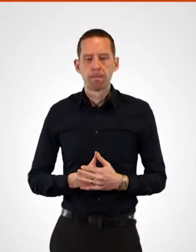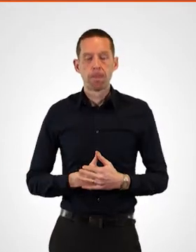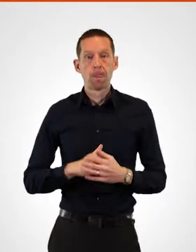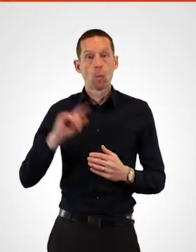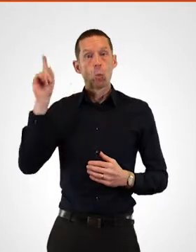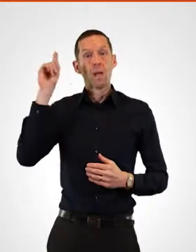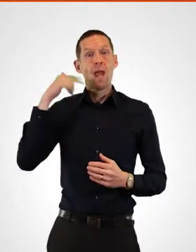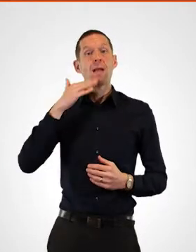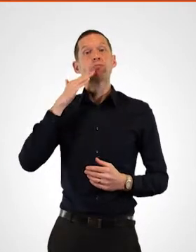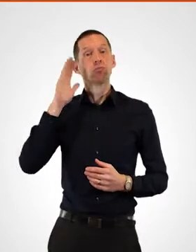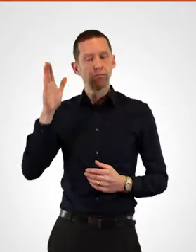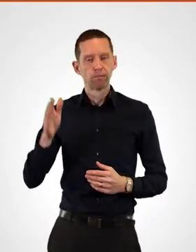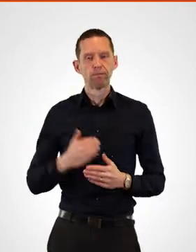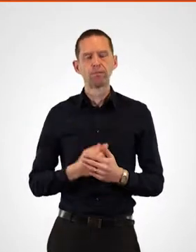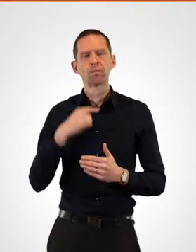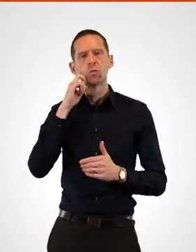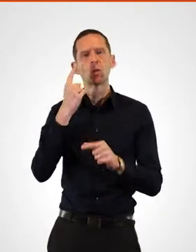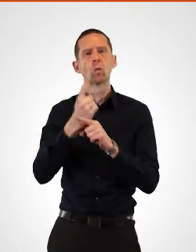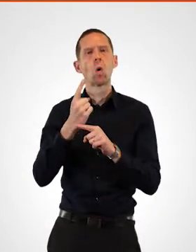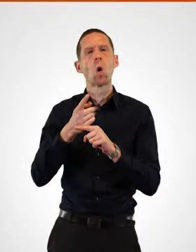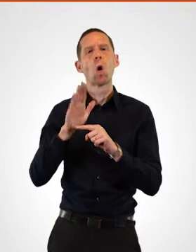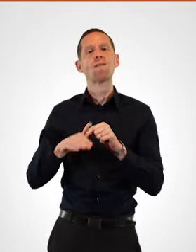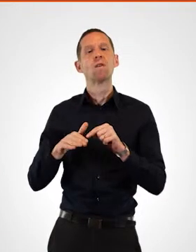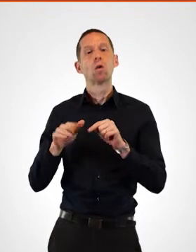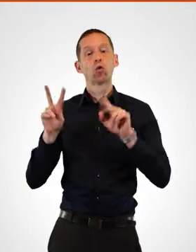In today's lecture I'm going to talk about a very specific topic